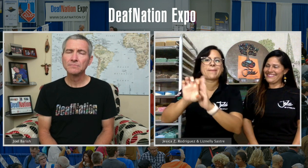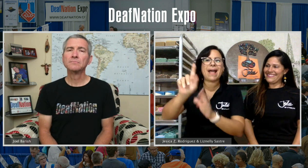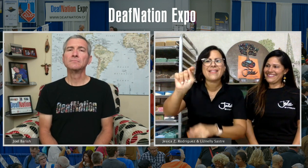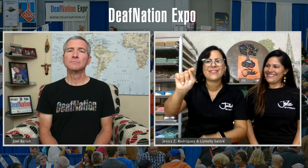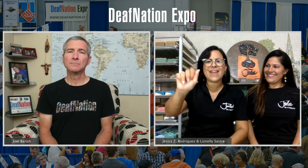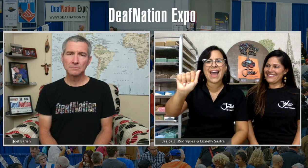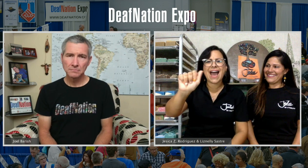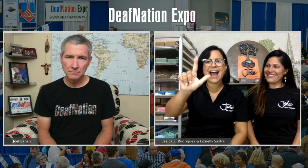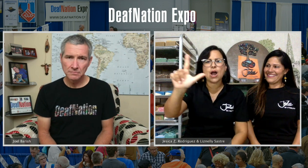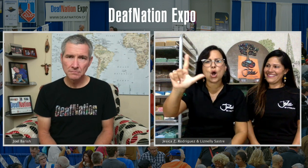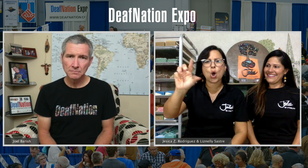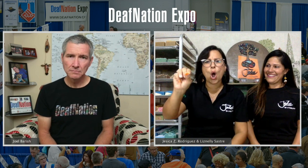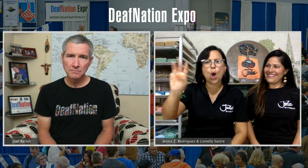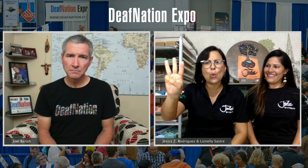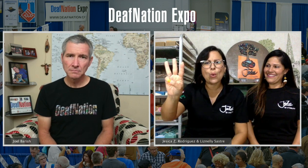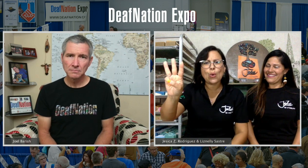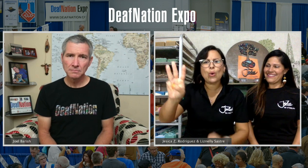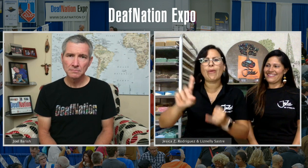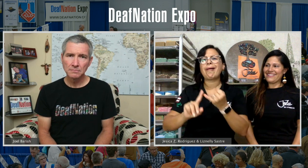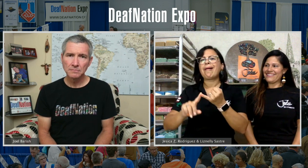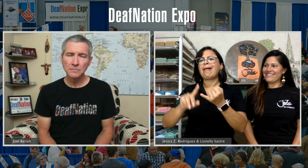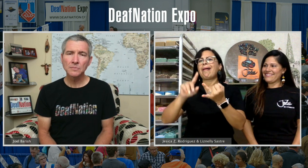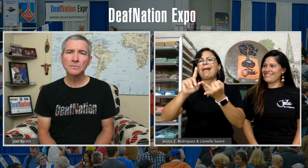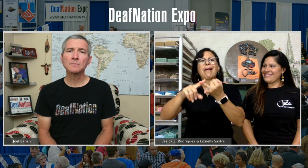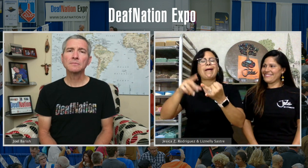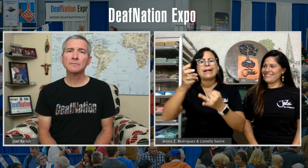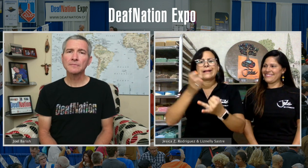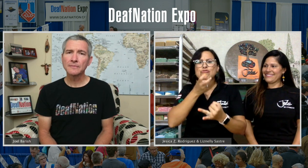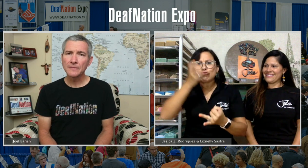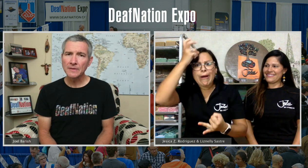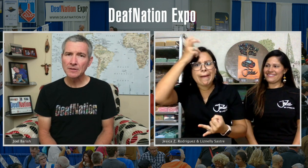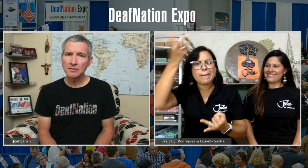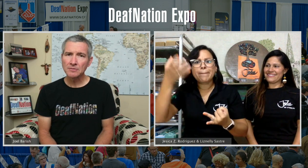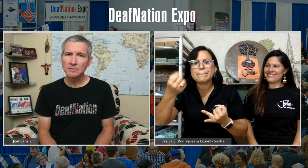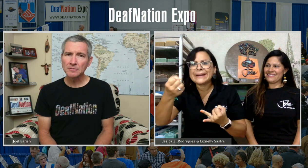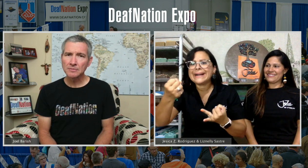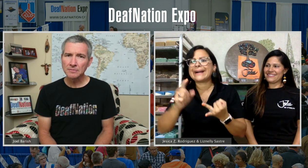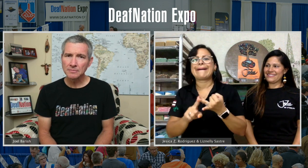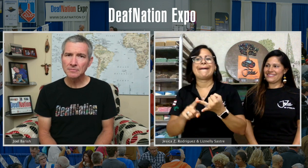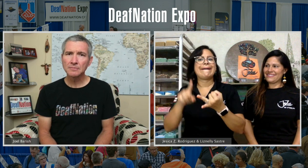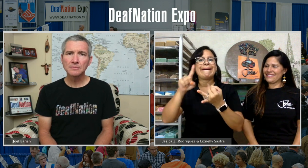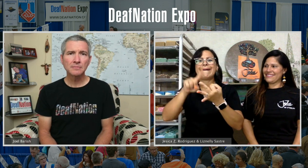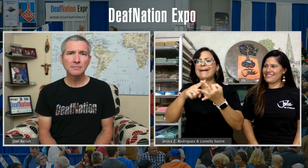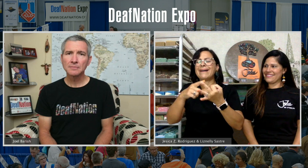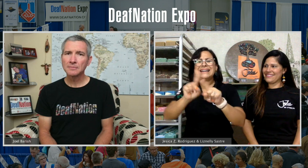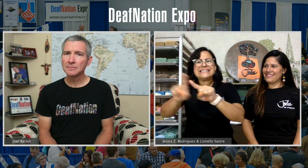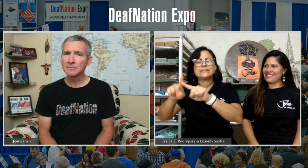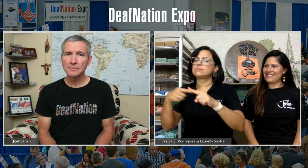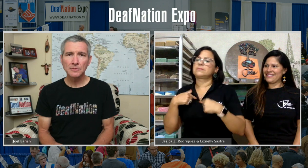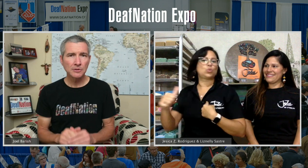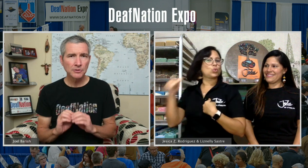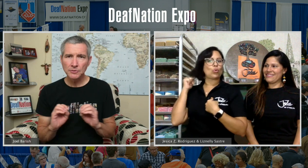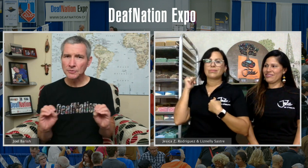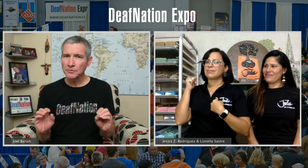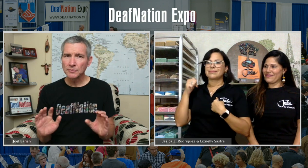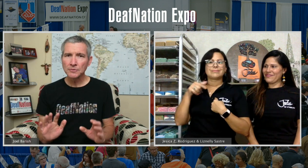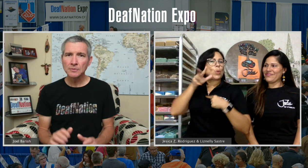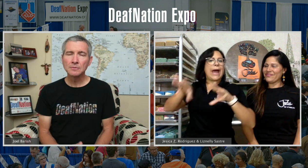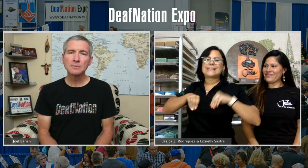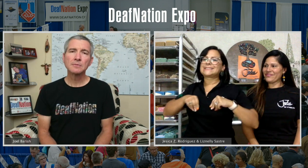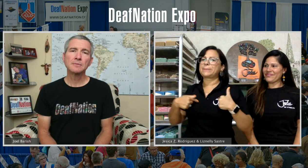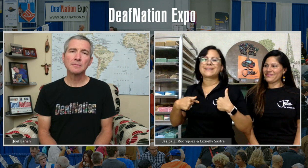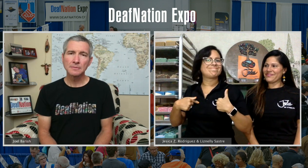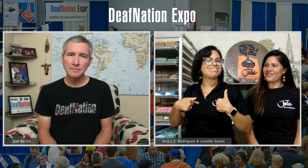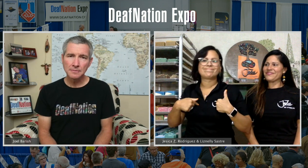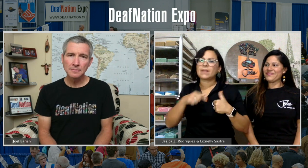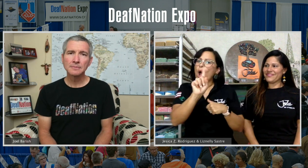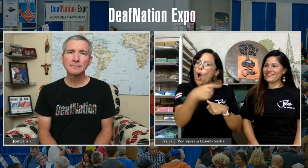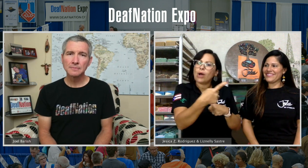For example, tallow or goat milk. I don't accept that.